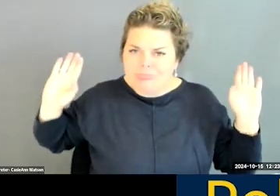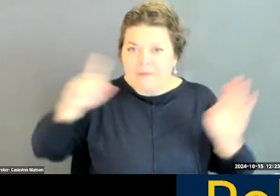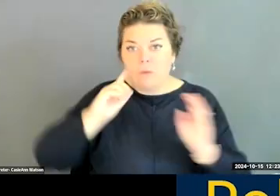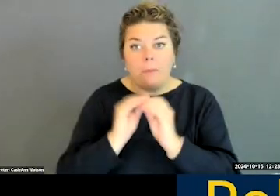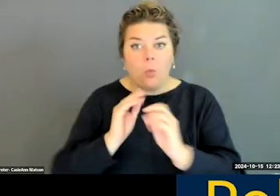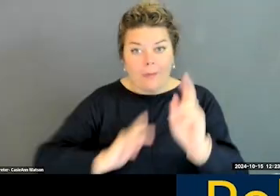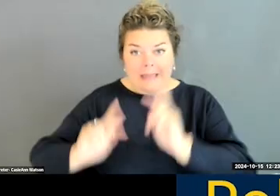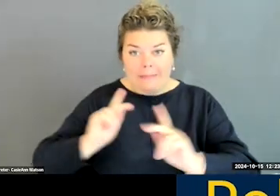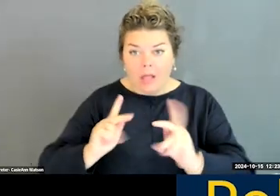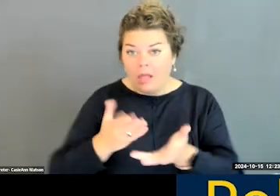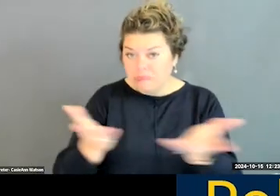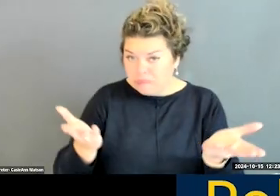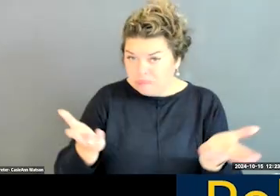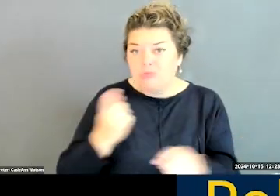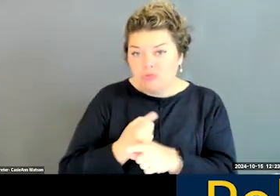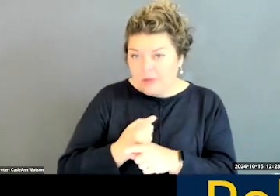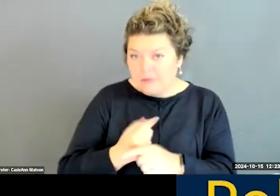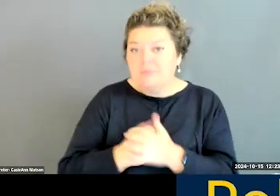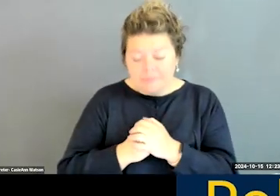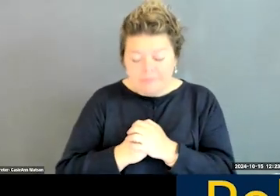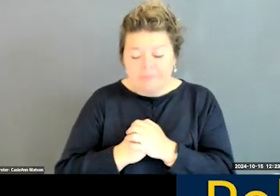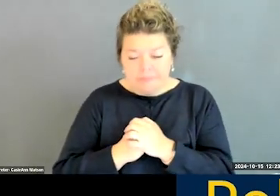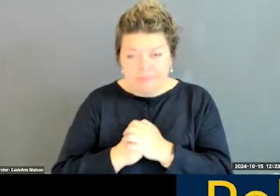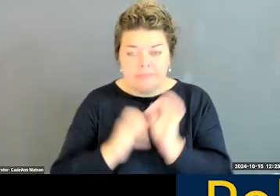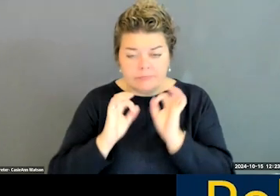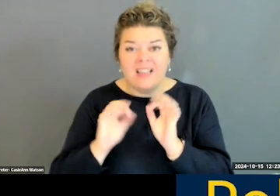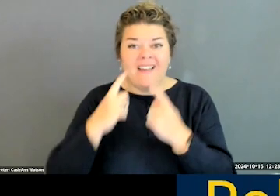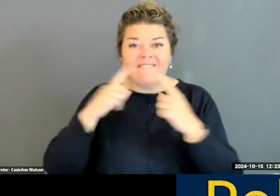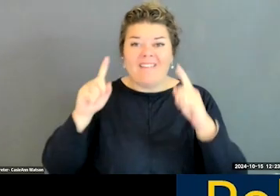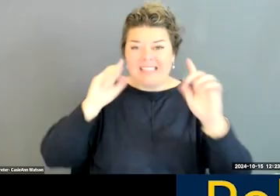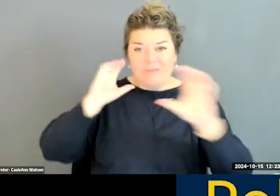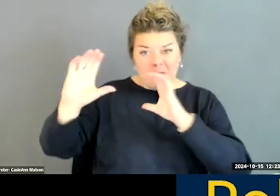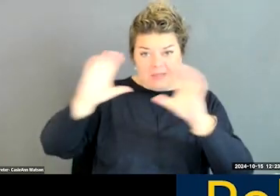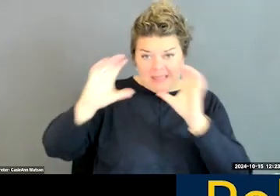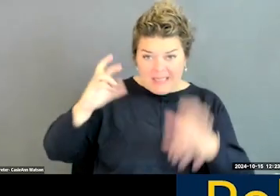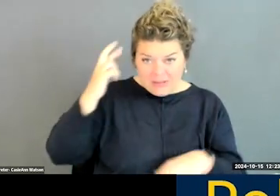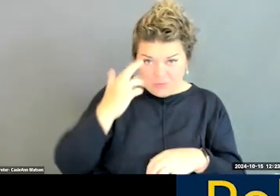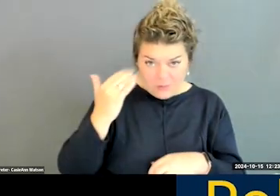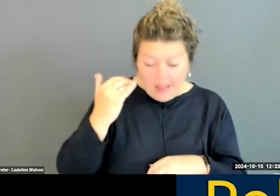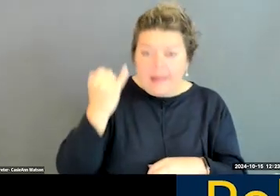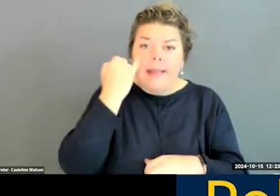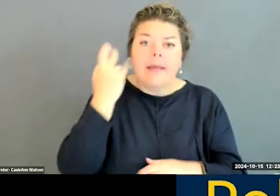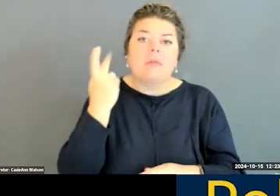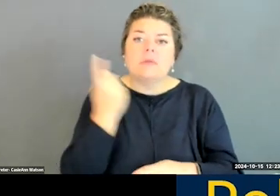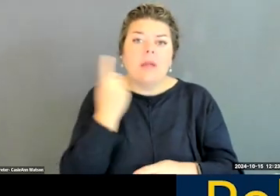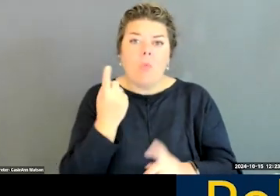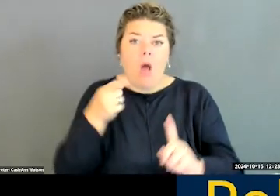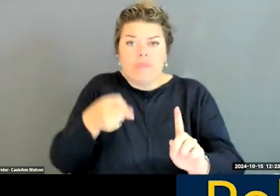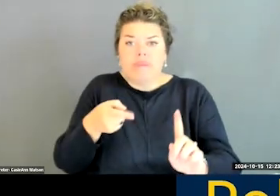Great. "Effective communication is important "because when people are comfortable "talking about their concerns,